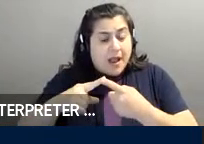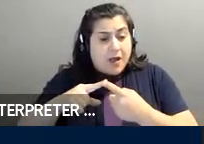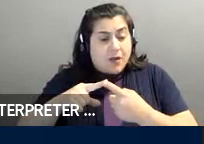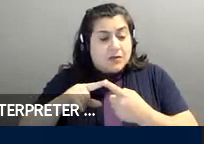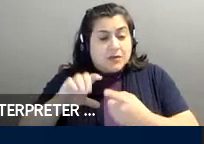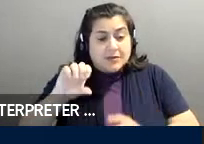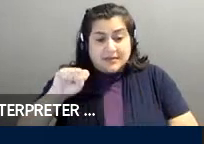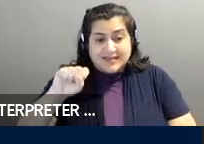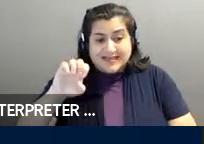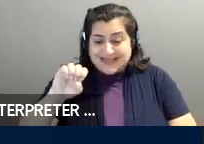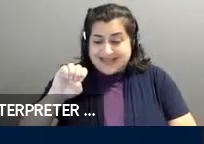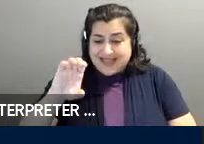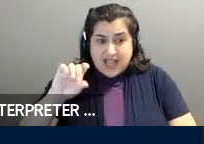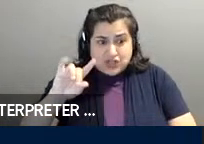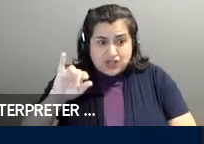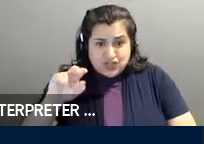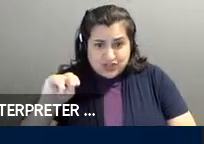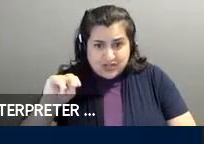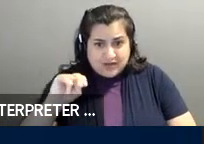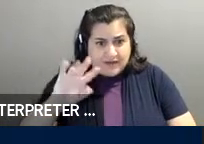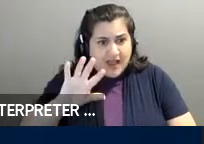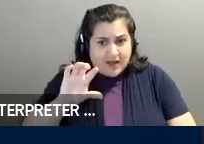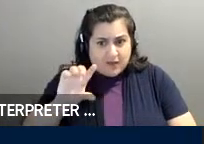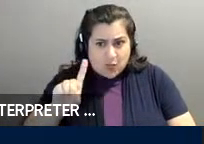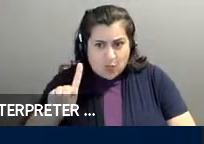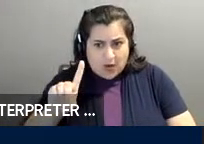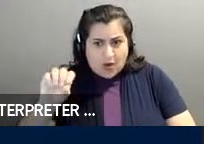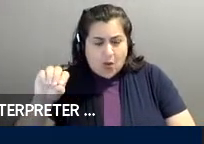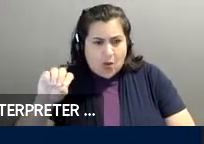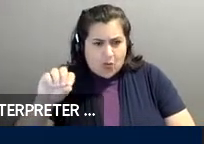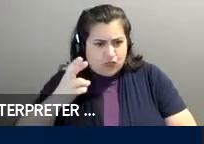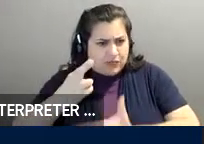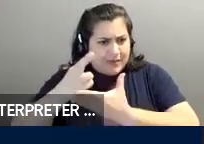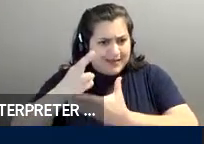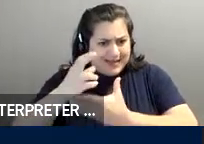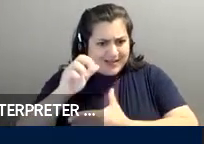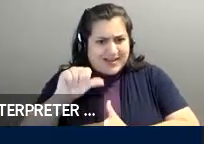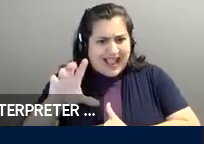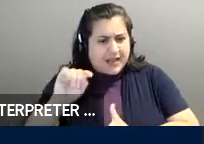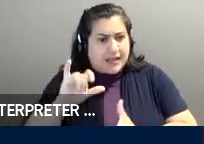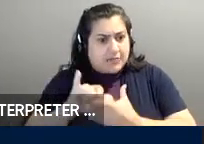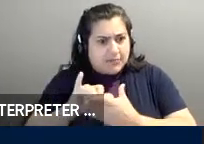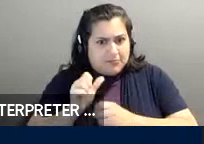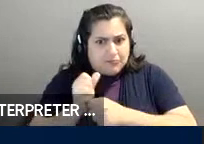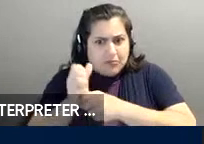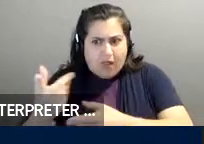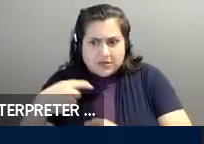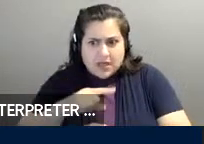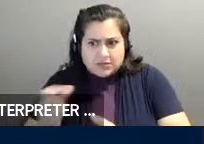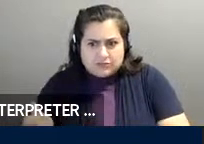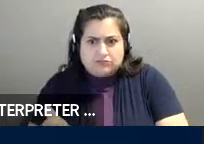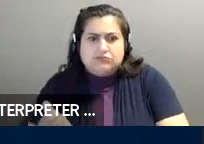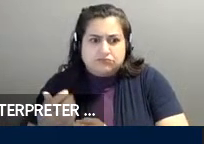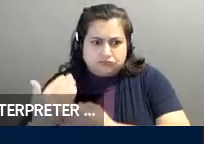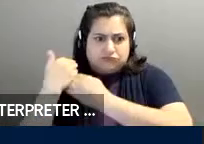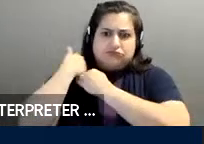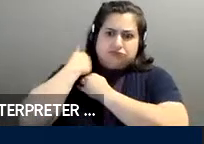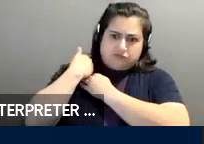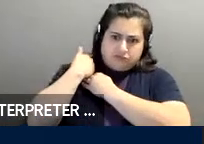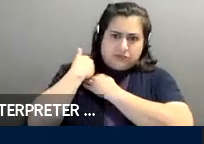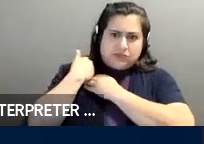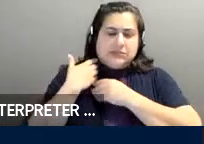Access Board the responsibility of developing and maintaining accessibility standards for